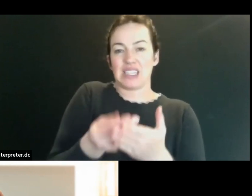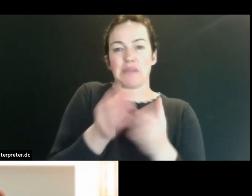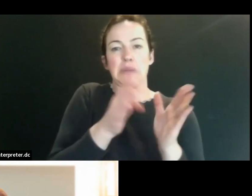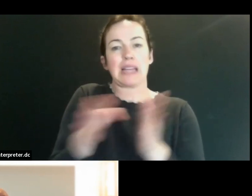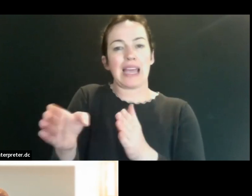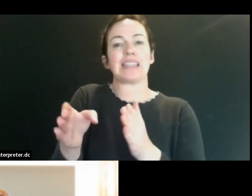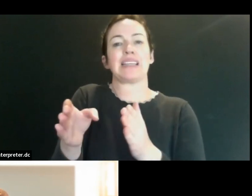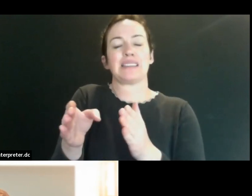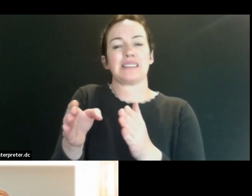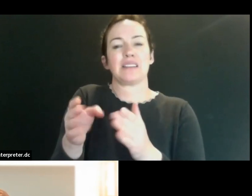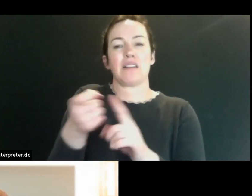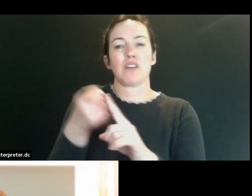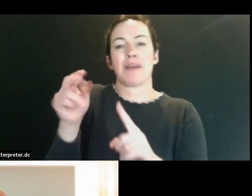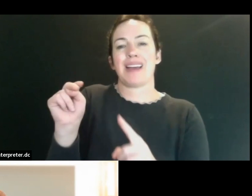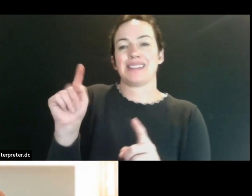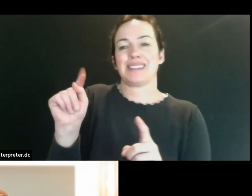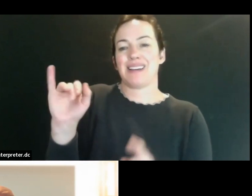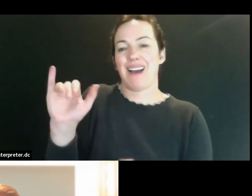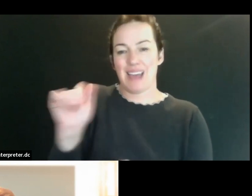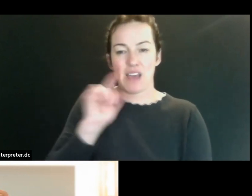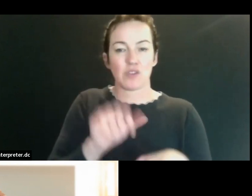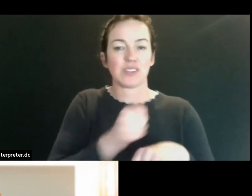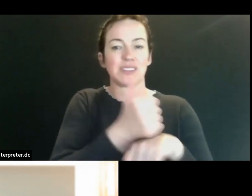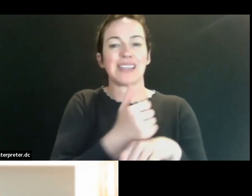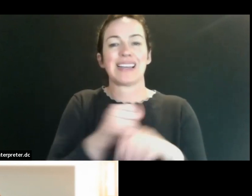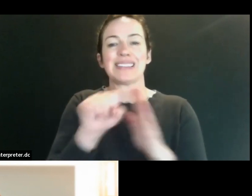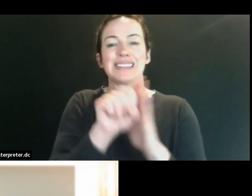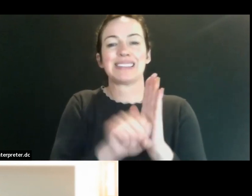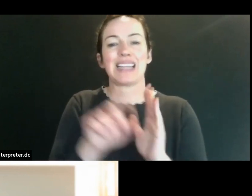received from the NTIA to develop the State's digital equity plan is to, you know, first,